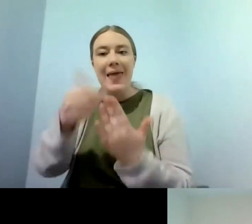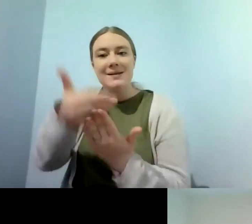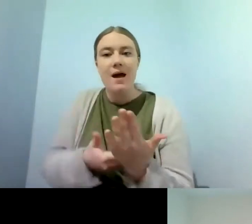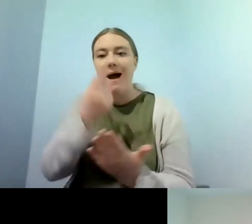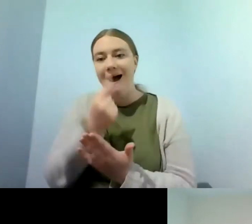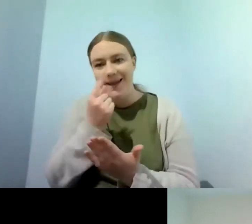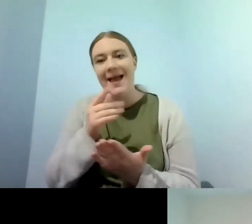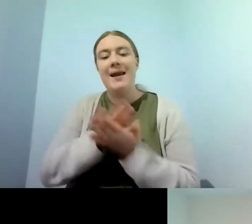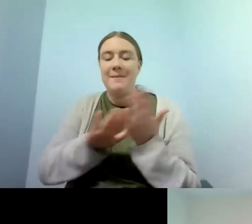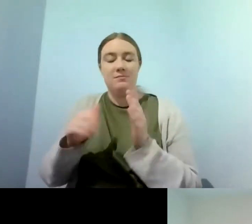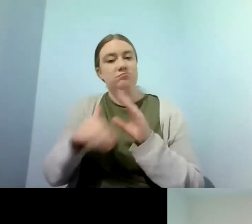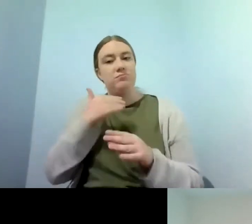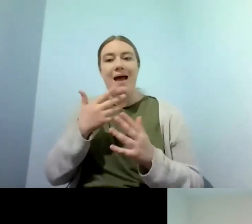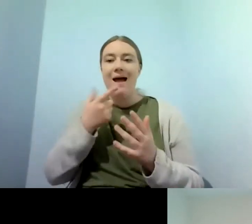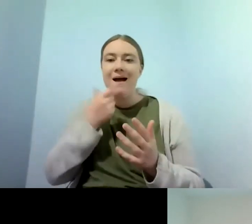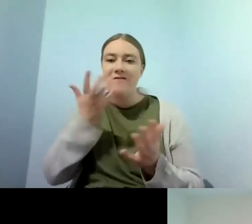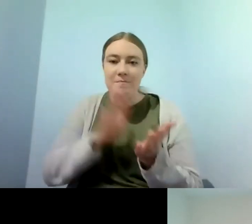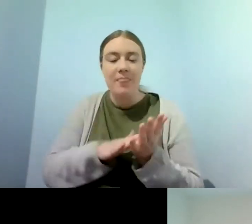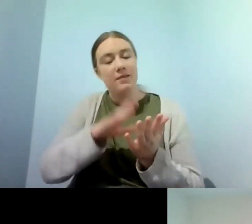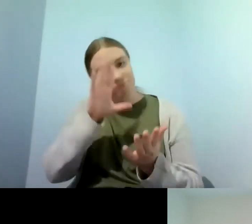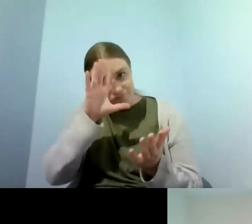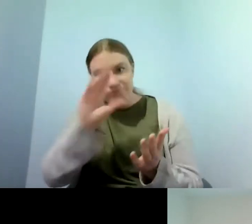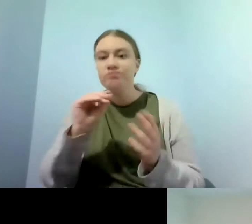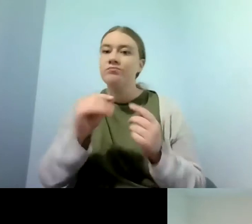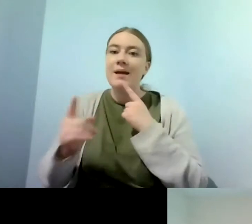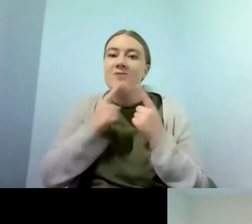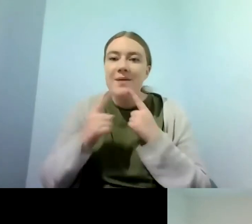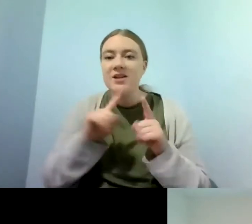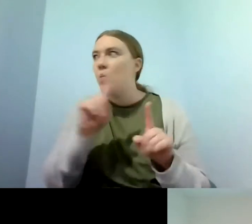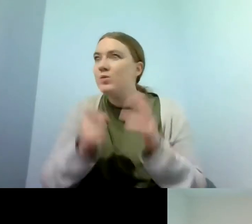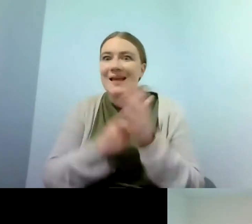straight to your inbox each month which tells you what's going on gives you updates on the fish